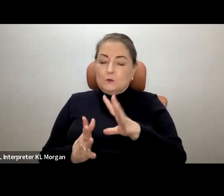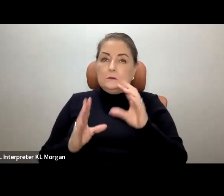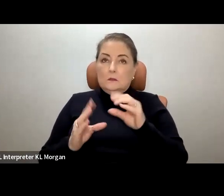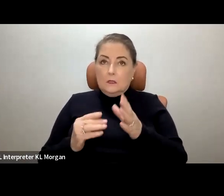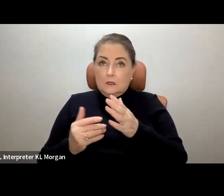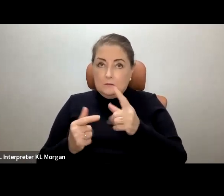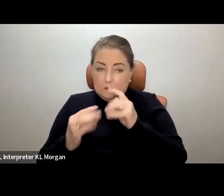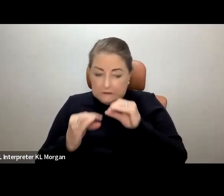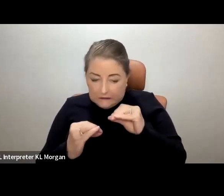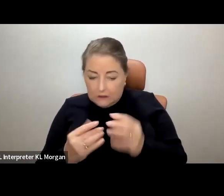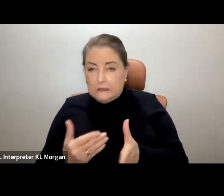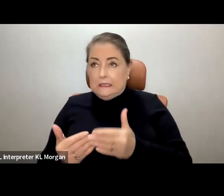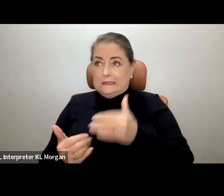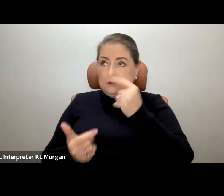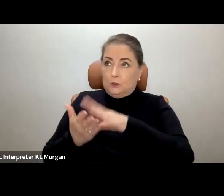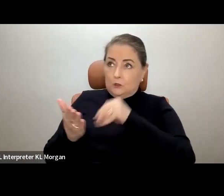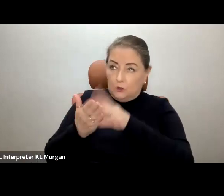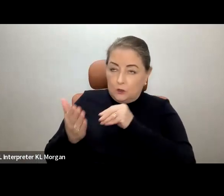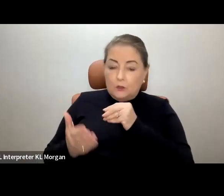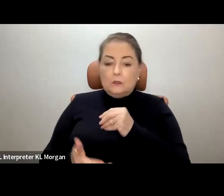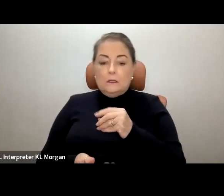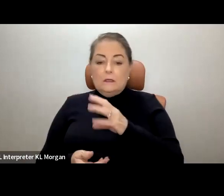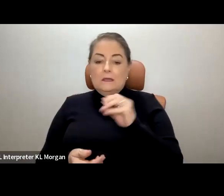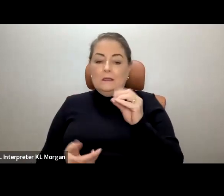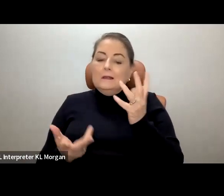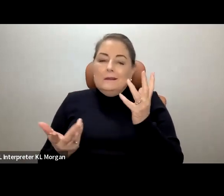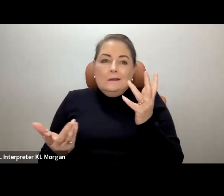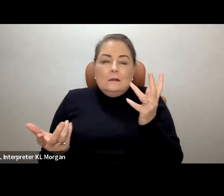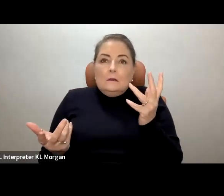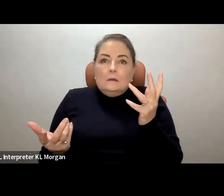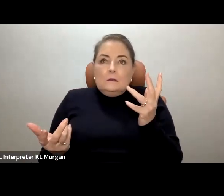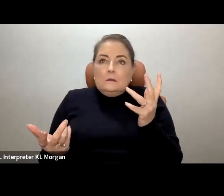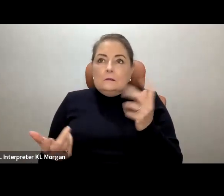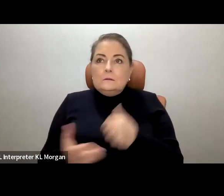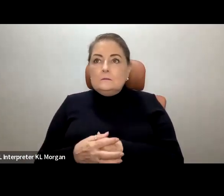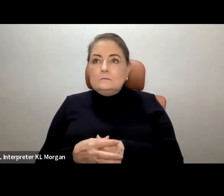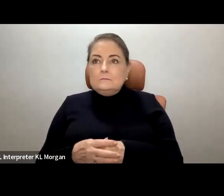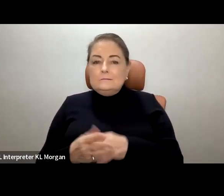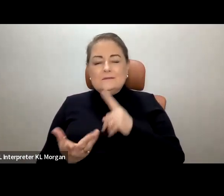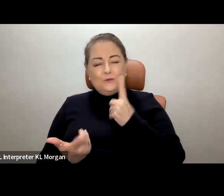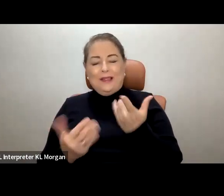think it's, to me it's like it's a no, it's it's a very obvious